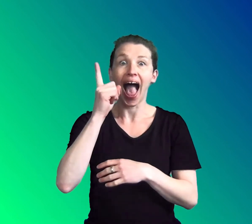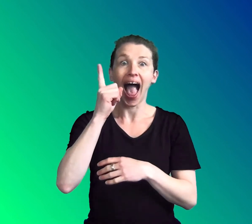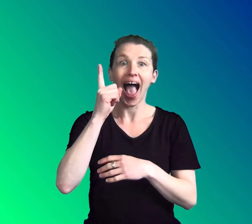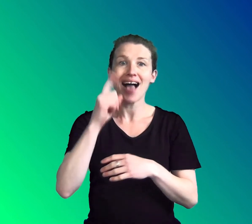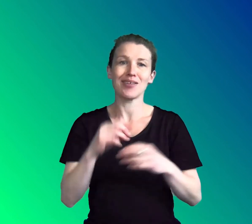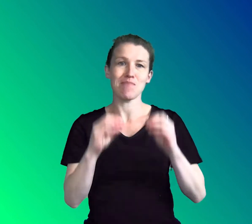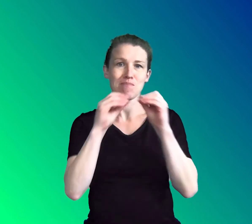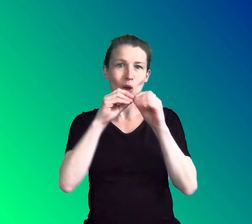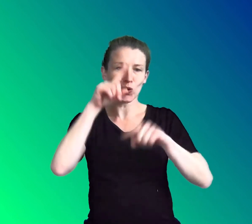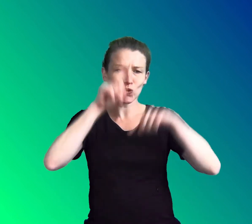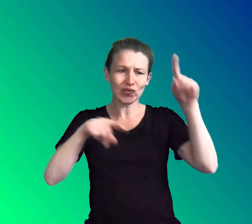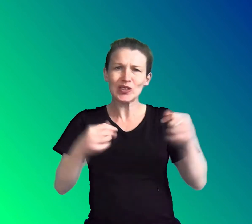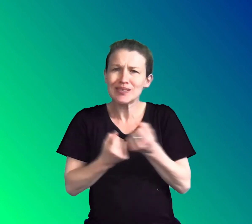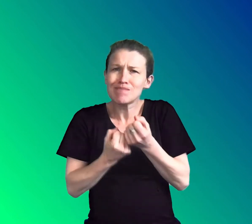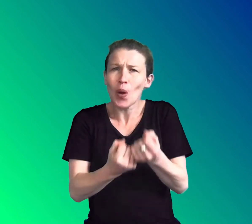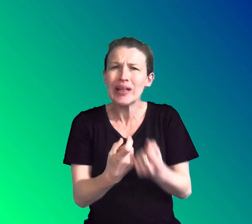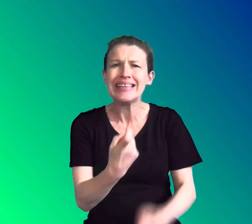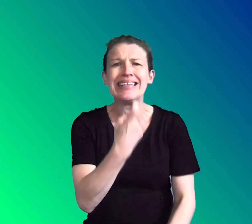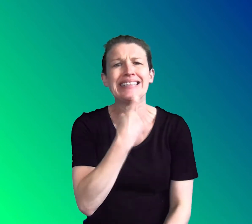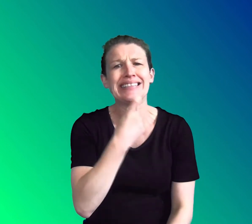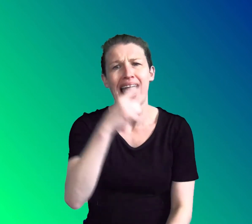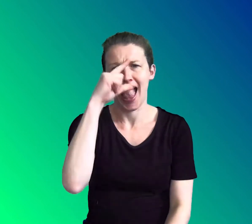There are some simple things that you can do.